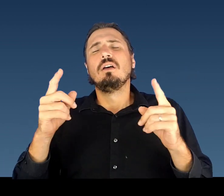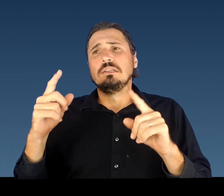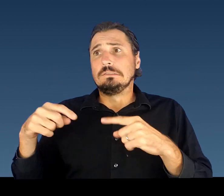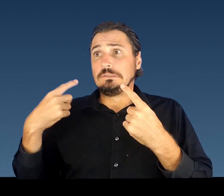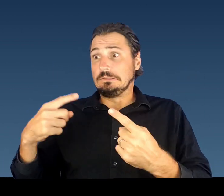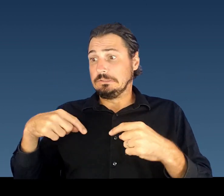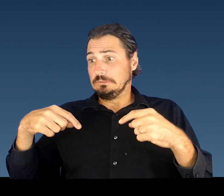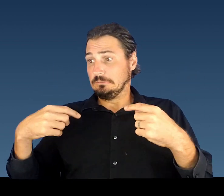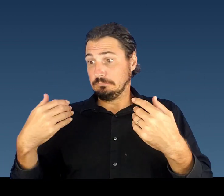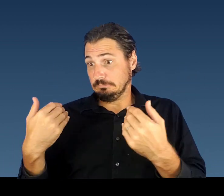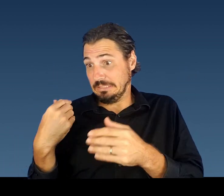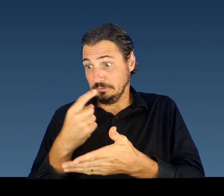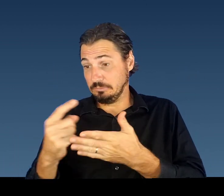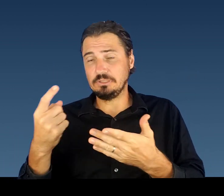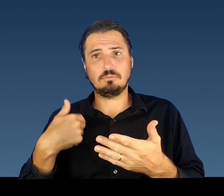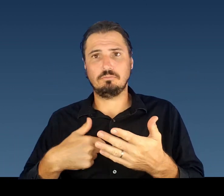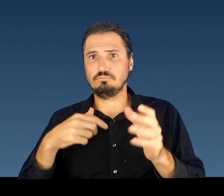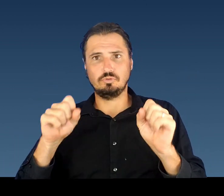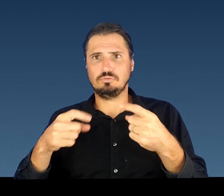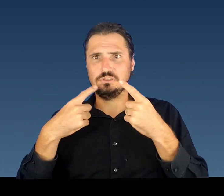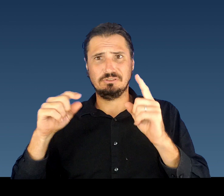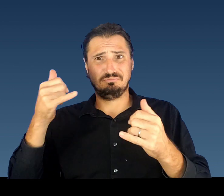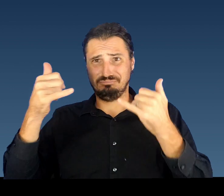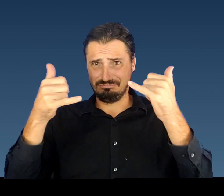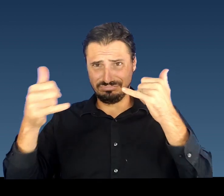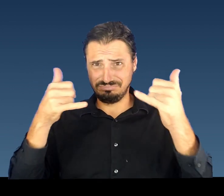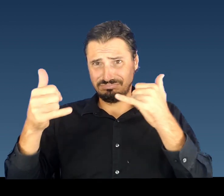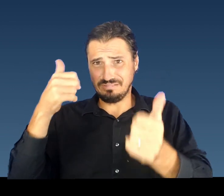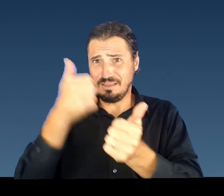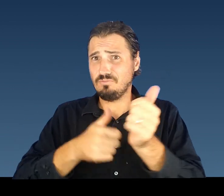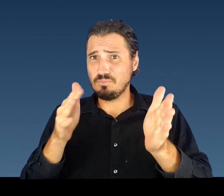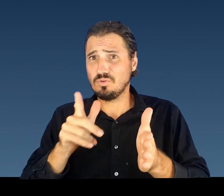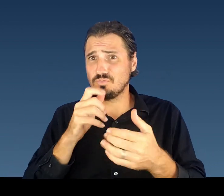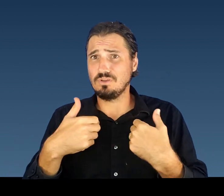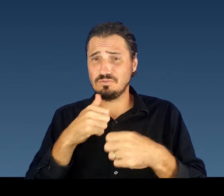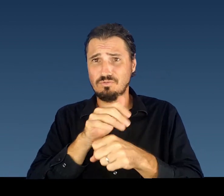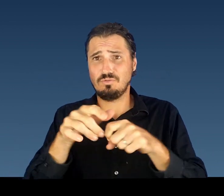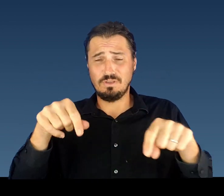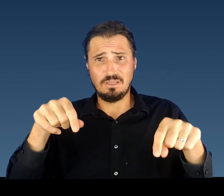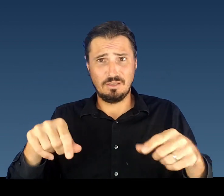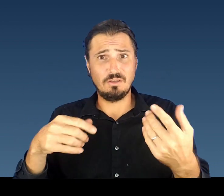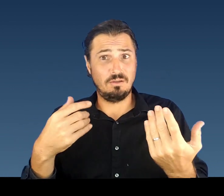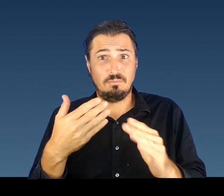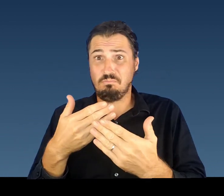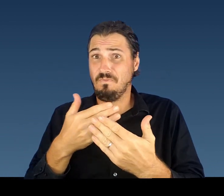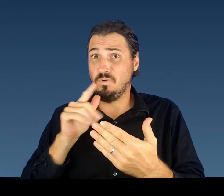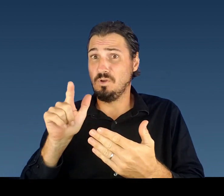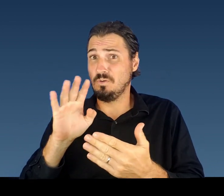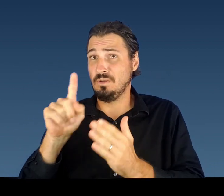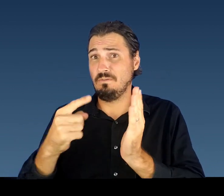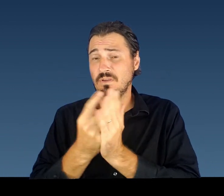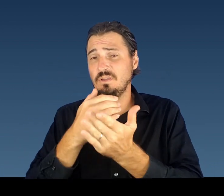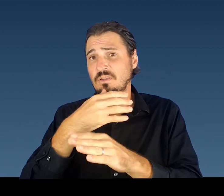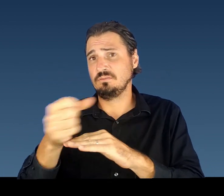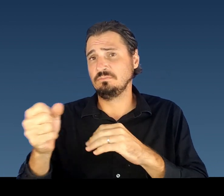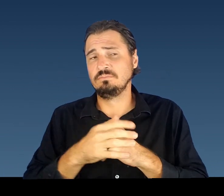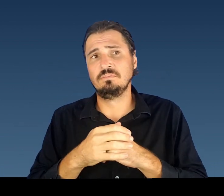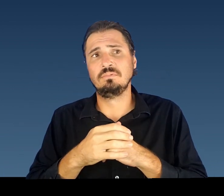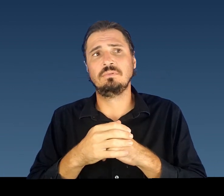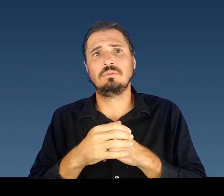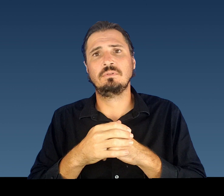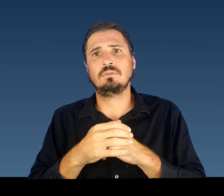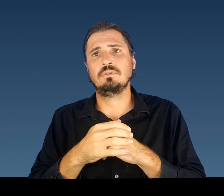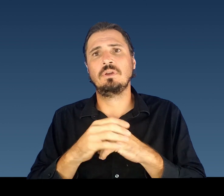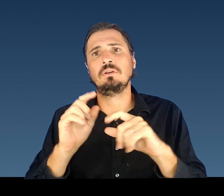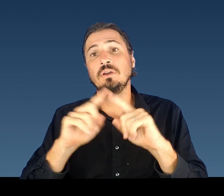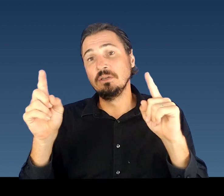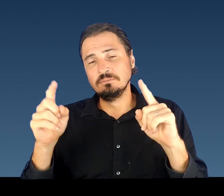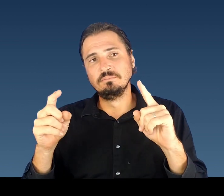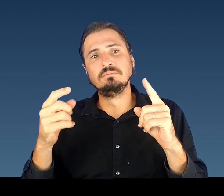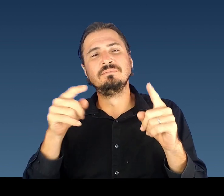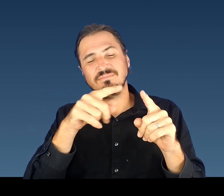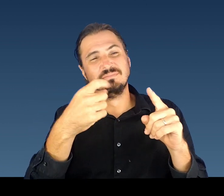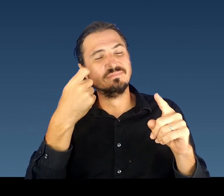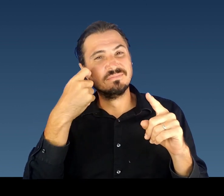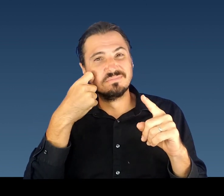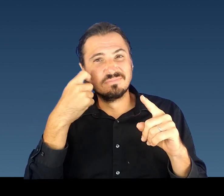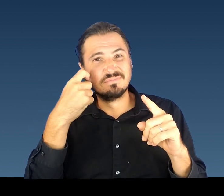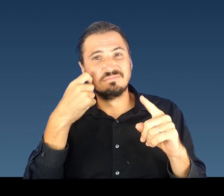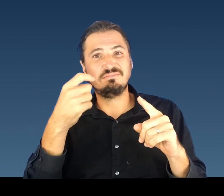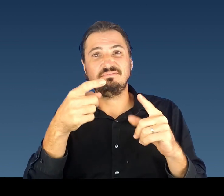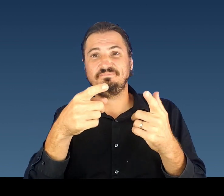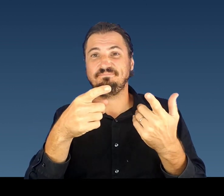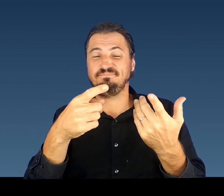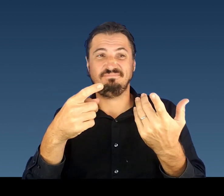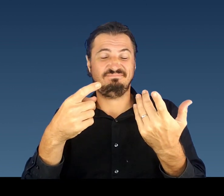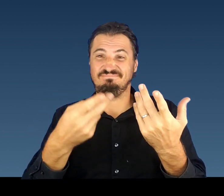The take away is: we all need to take precautions now to avoid further spread: wear our masks, stay home if we’re sick, avoid large gatherings, and get vaccinated.